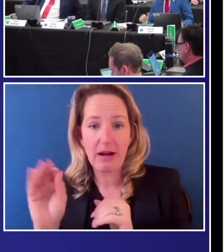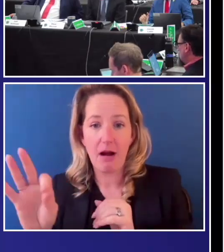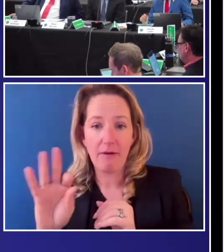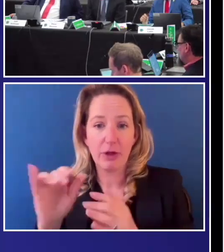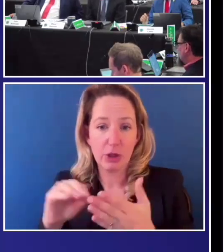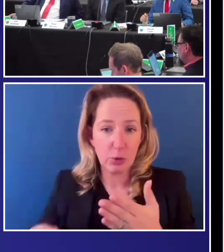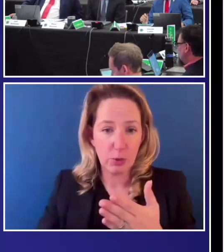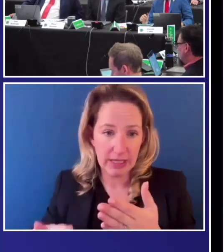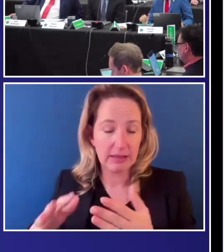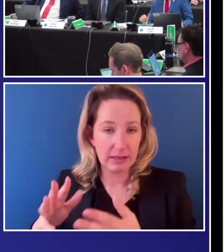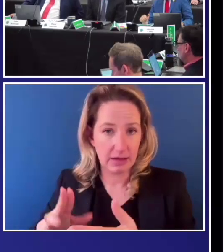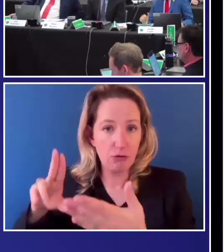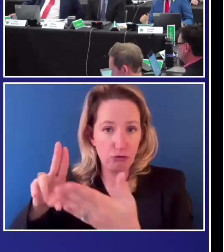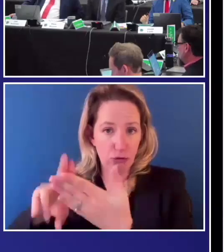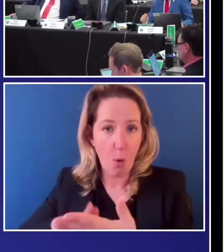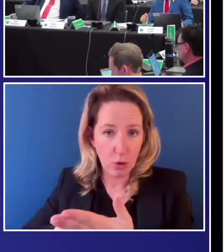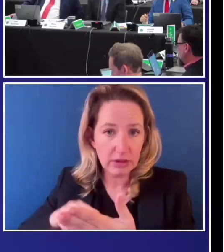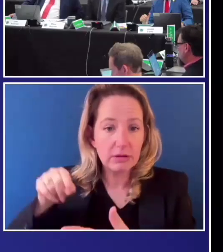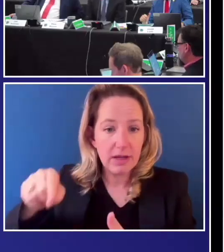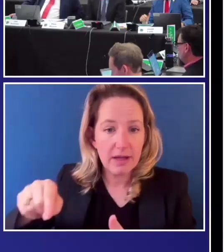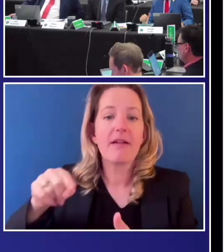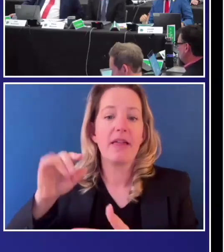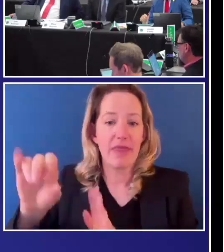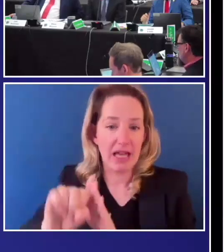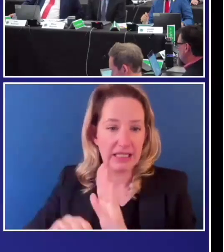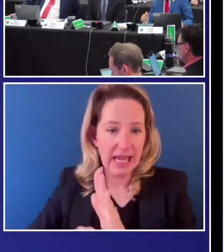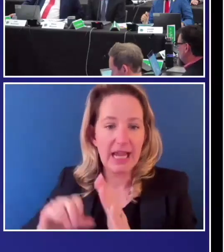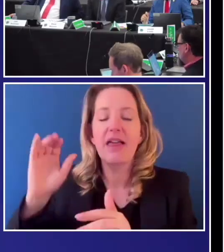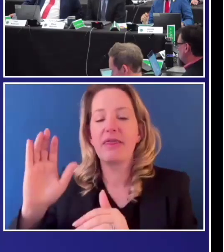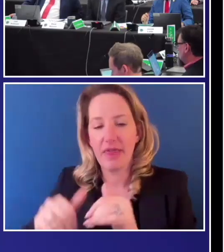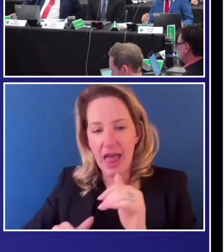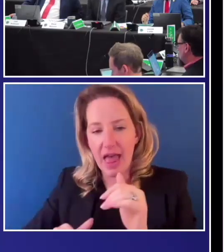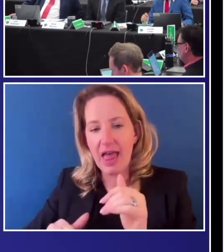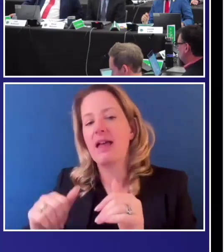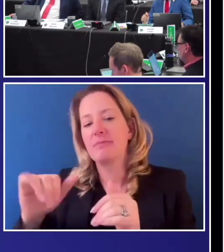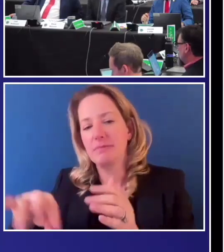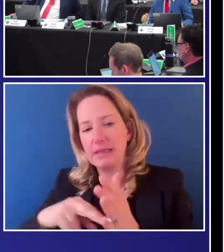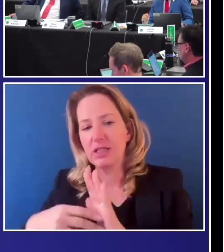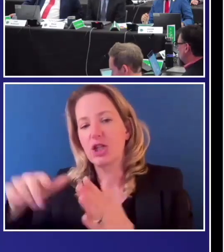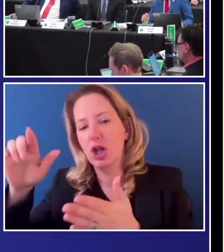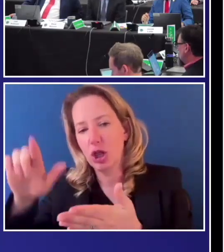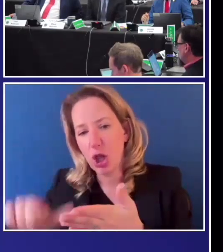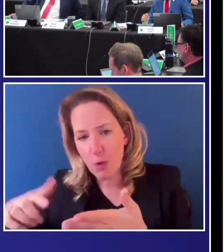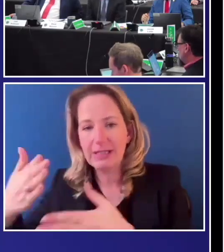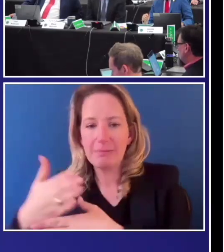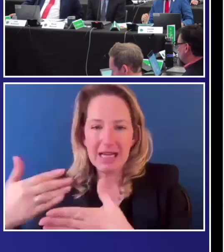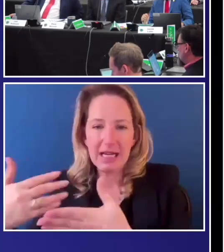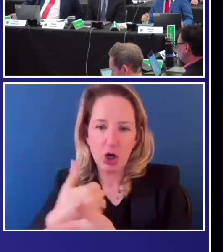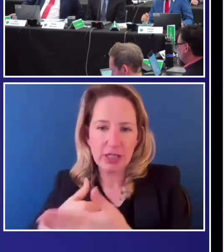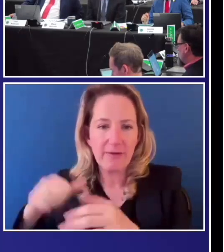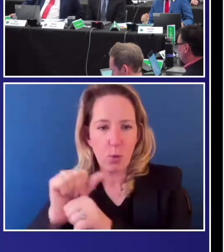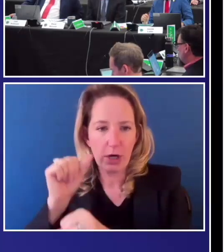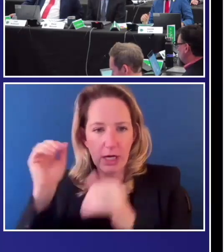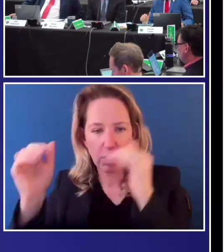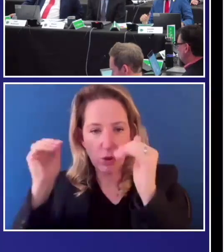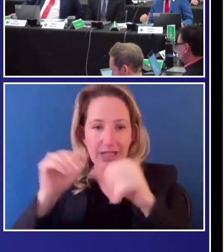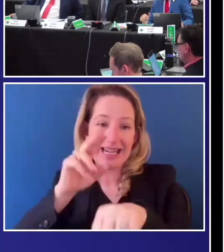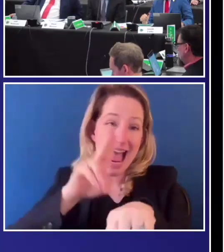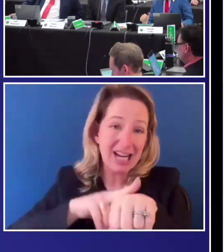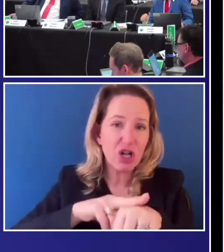is located, the lowest of the median earnings of working adults, either nationally or nationally in the same field of study under the two-digit CIP code.